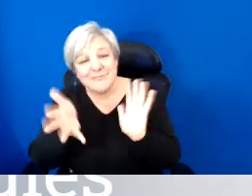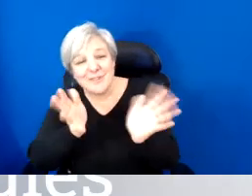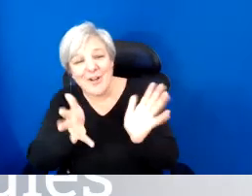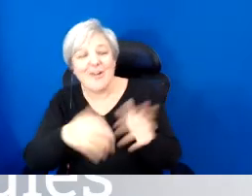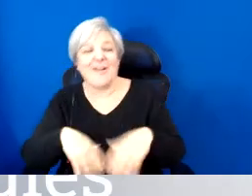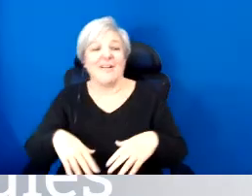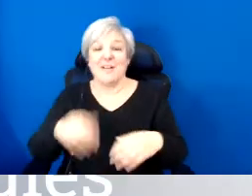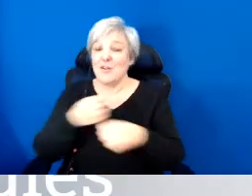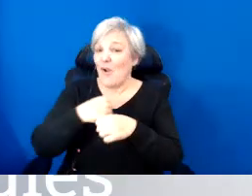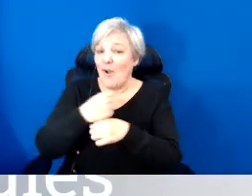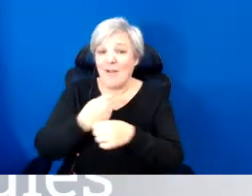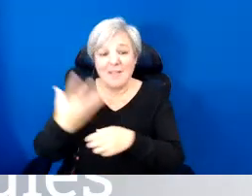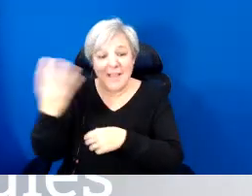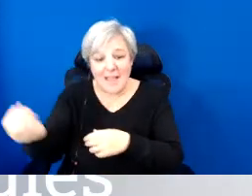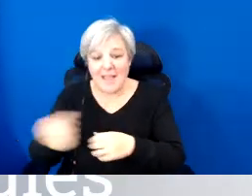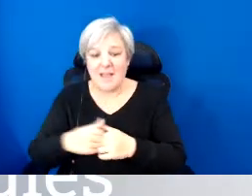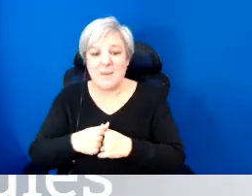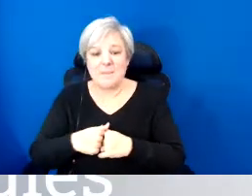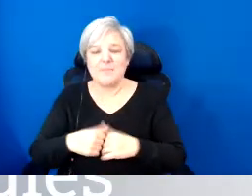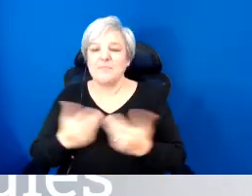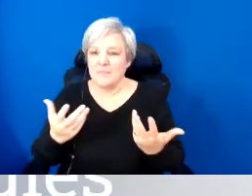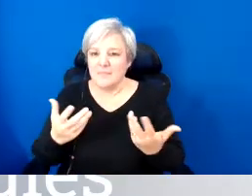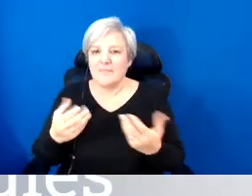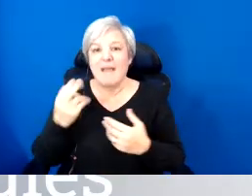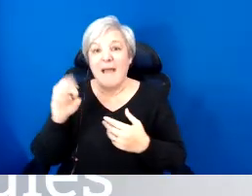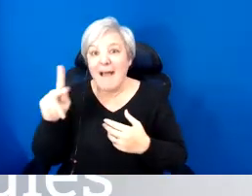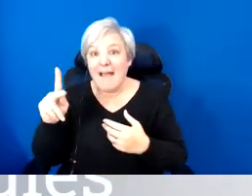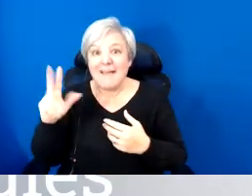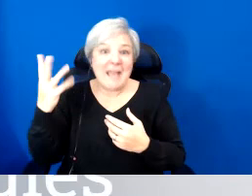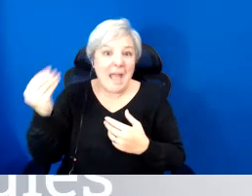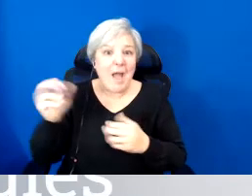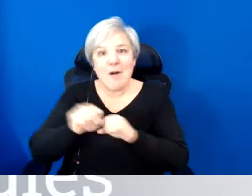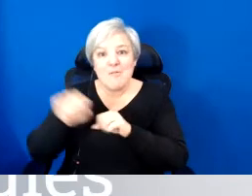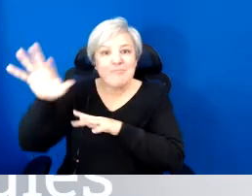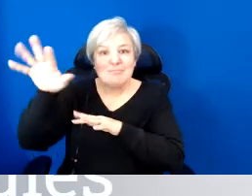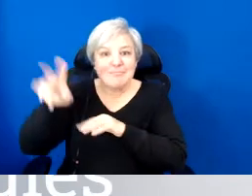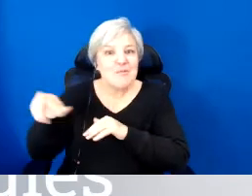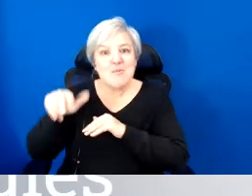Again, a lot of people were hiking during the pandemic and video calls.